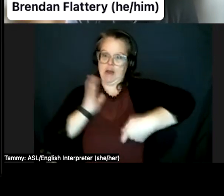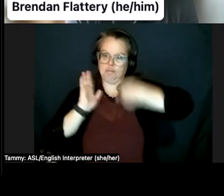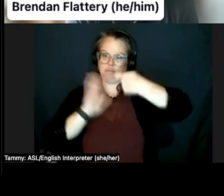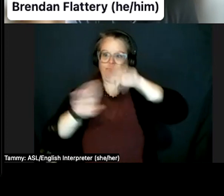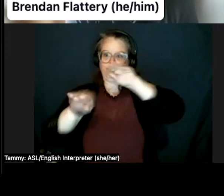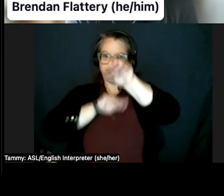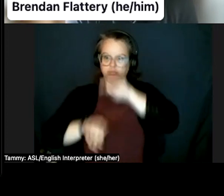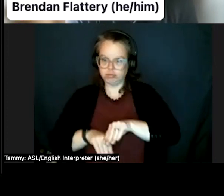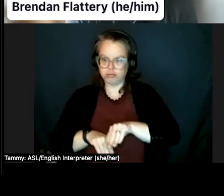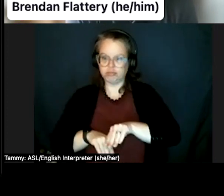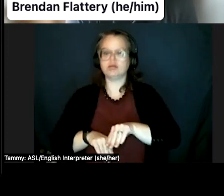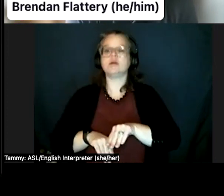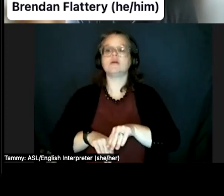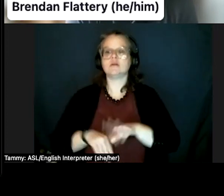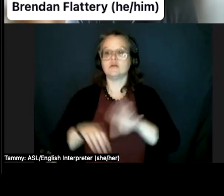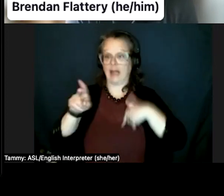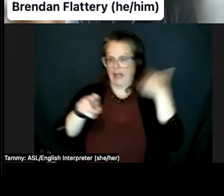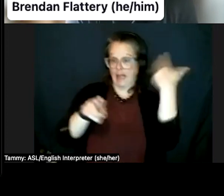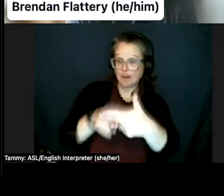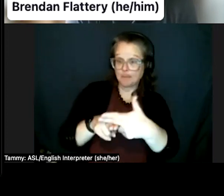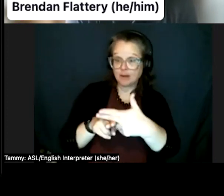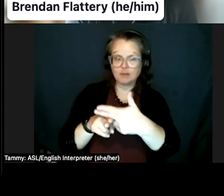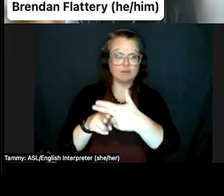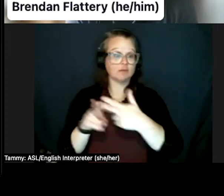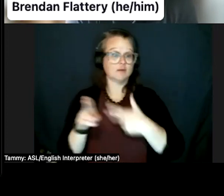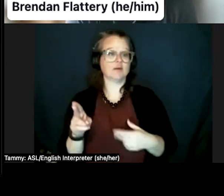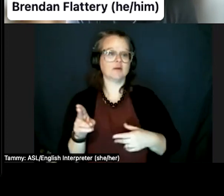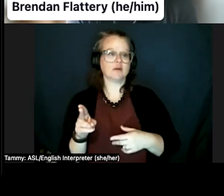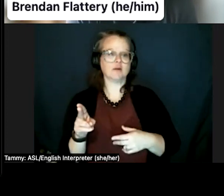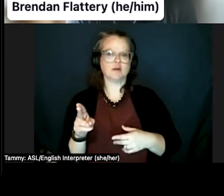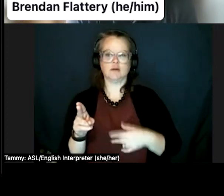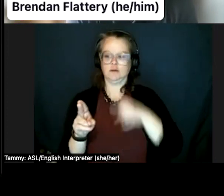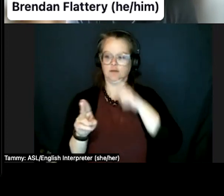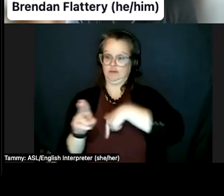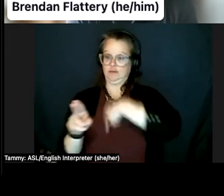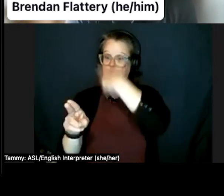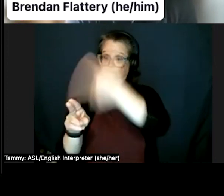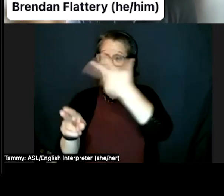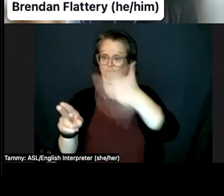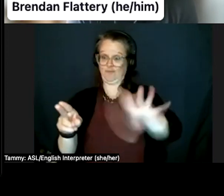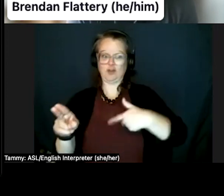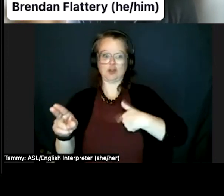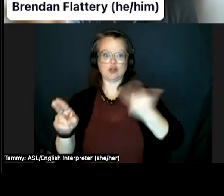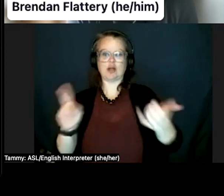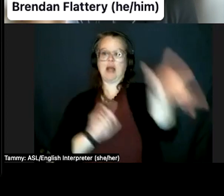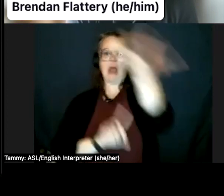a name. And then this right here is when you can add it to existing group and that you choose the